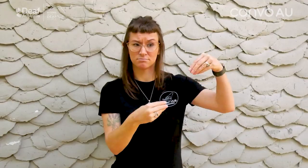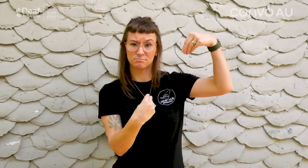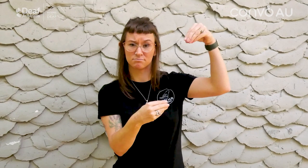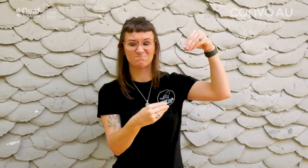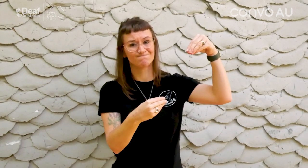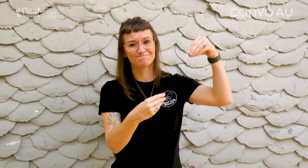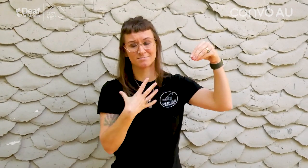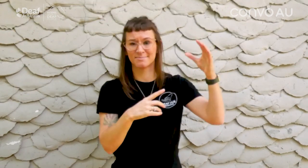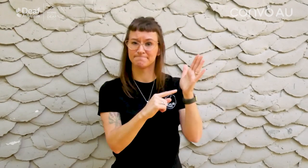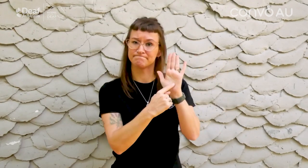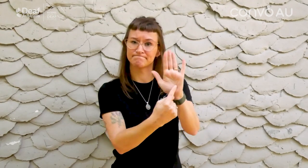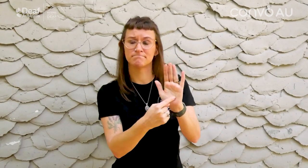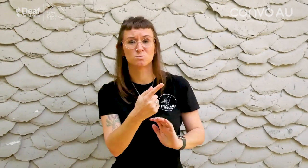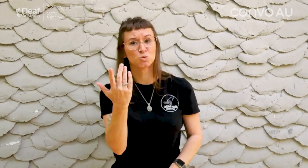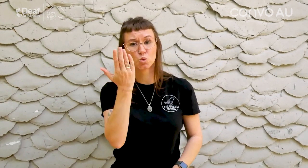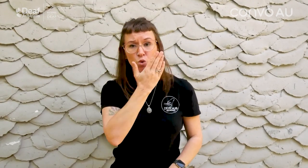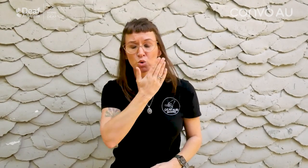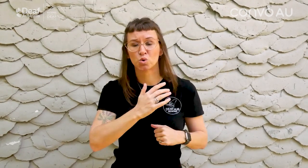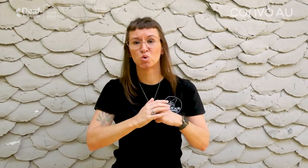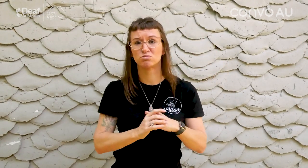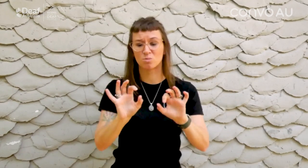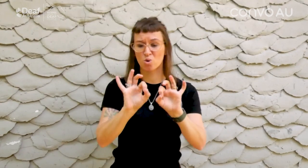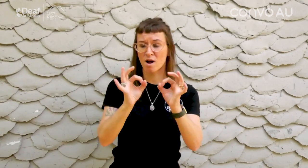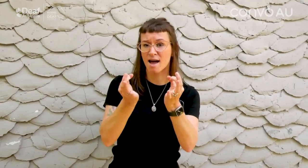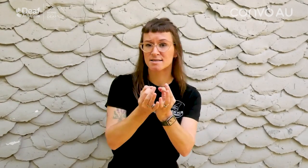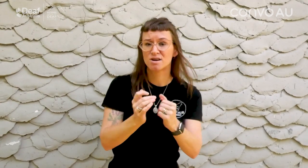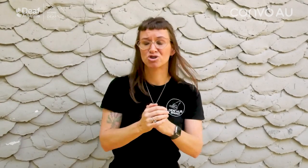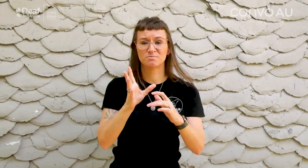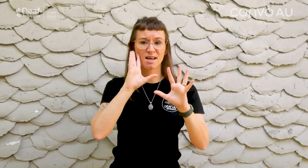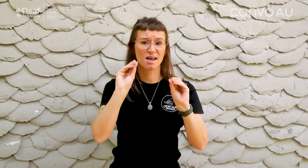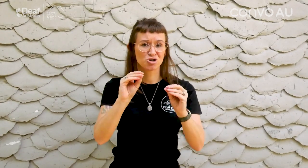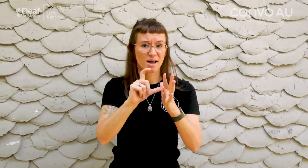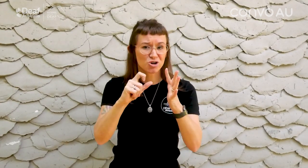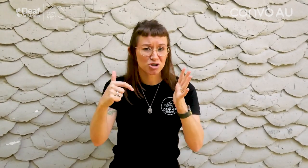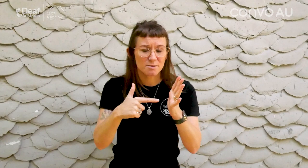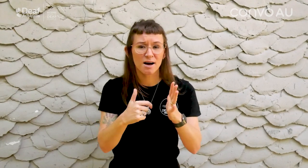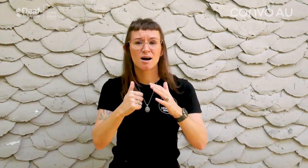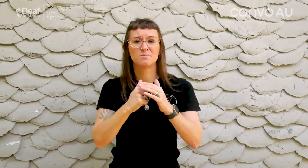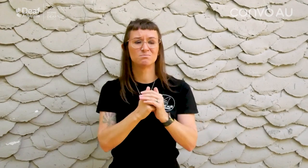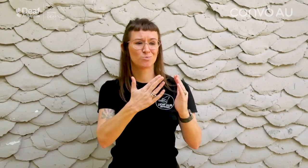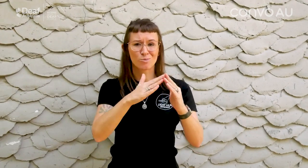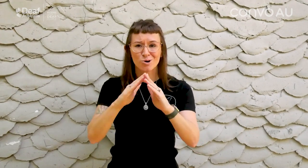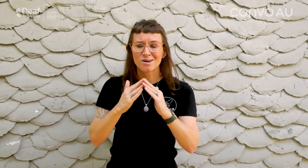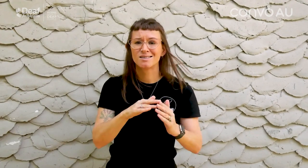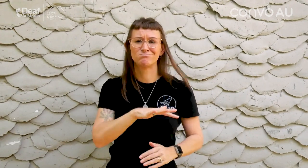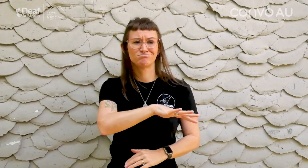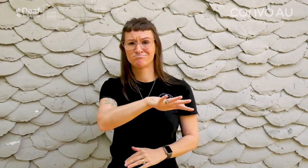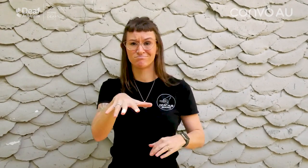The declaration should be shown to schools, organisations, education departments and communities.